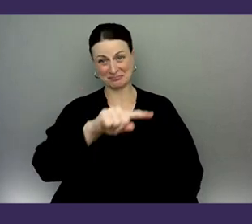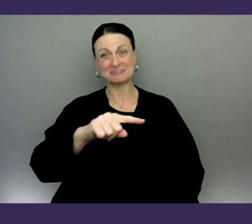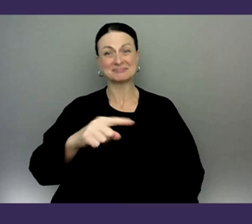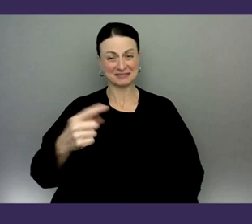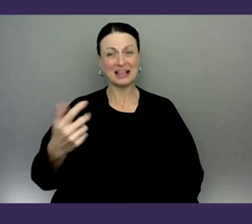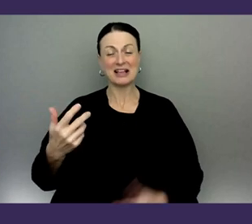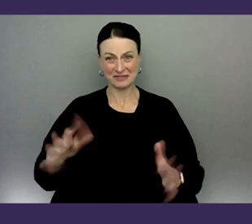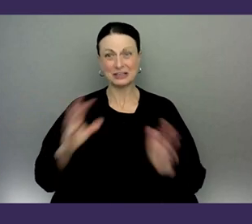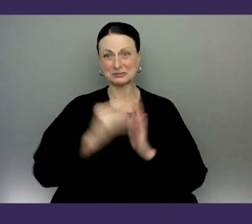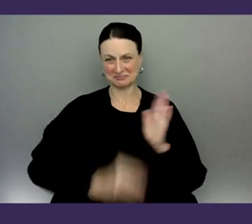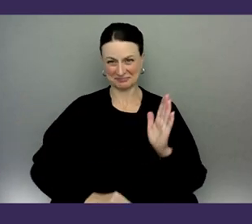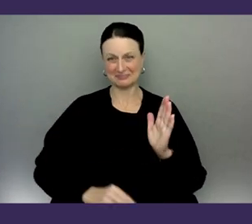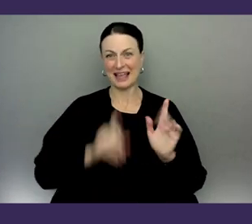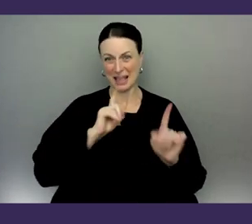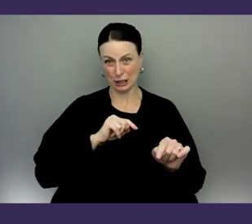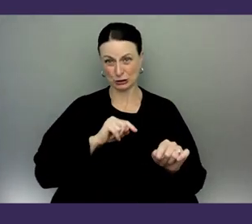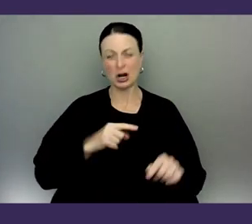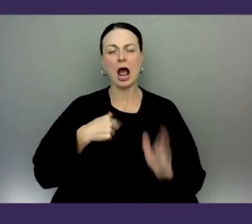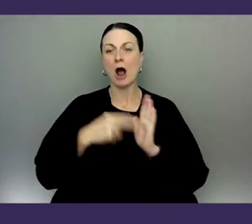So I'll read some of the takeaways.